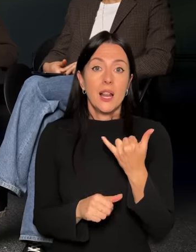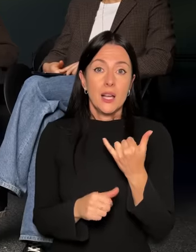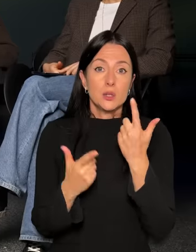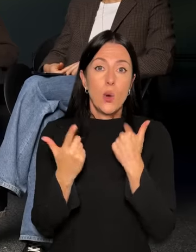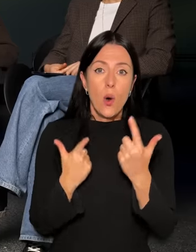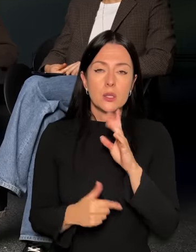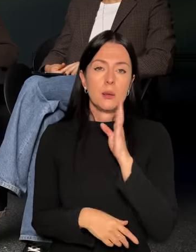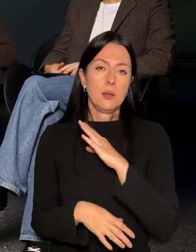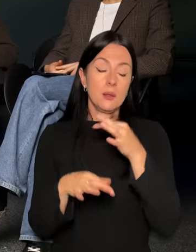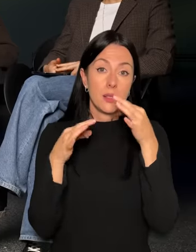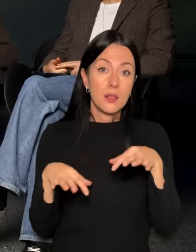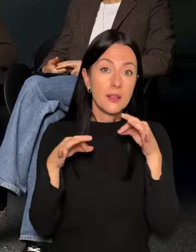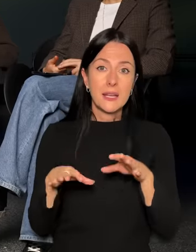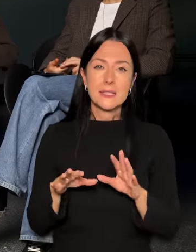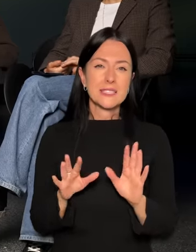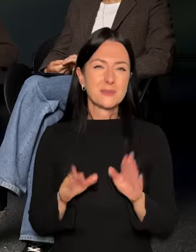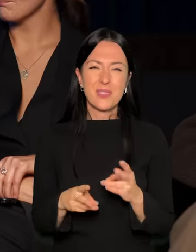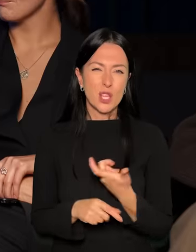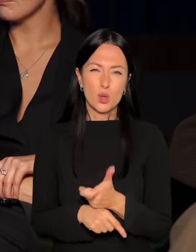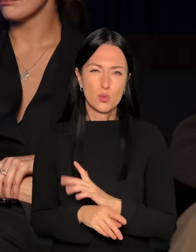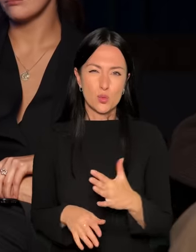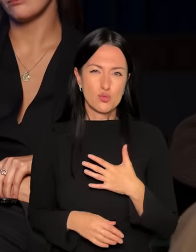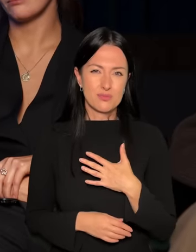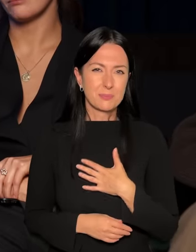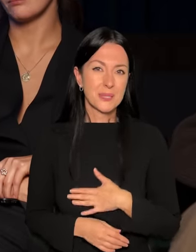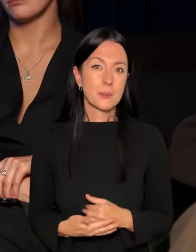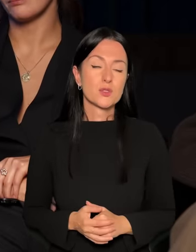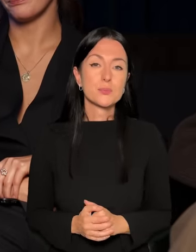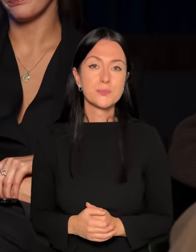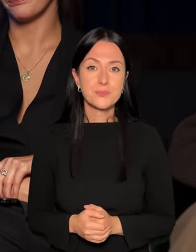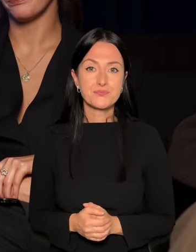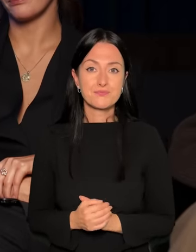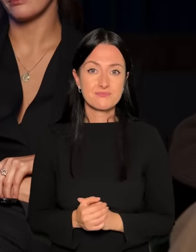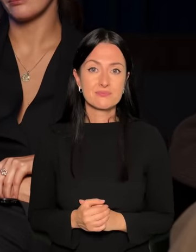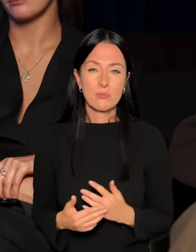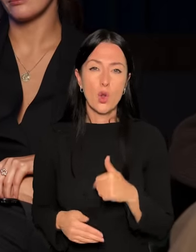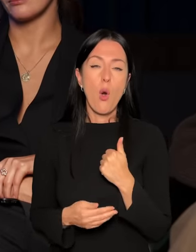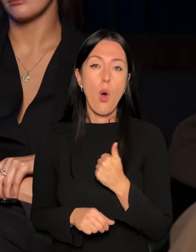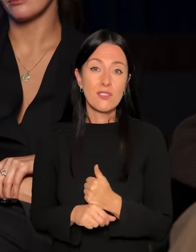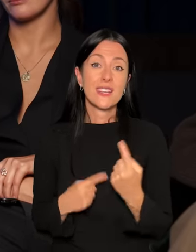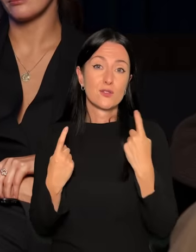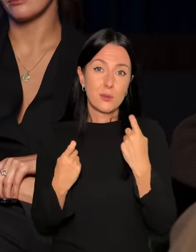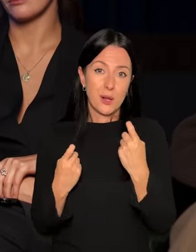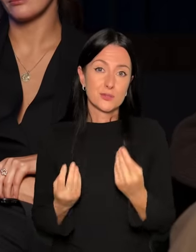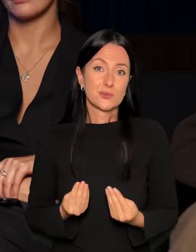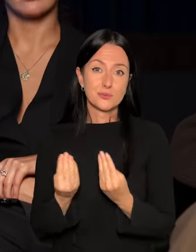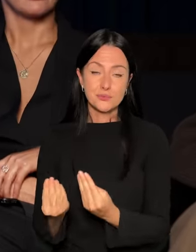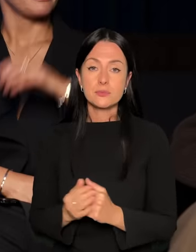Tears, mom in tears. Well, it wasn't very pleasant, but the main thing is that the information I convey.